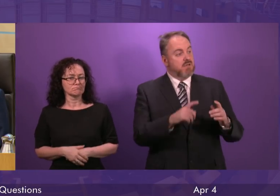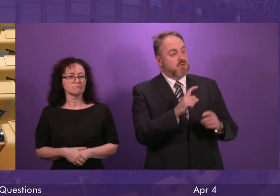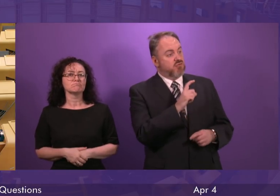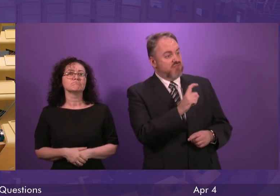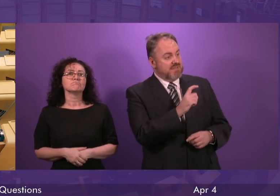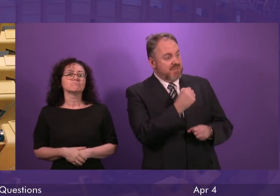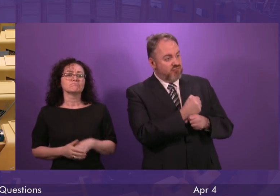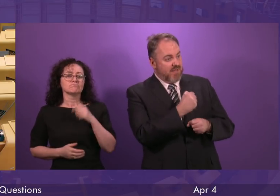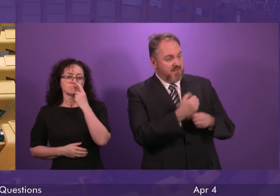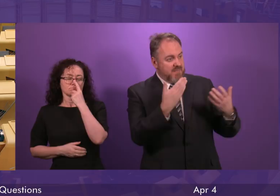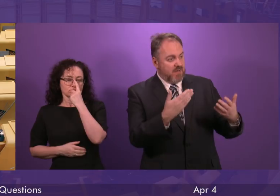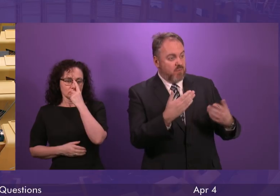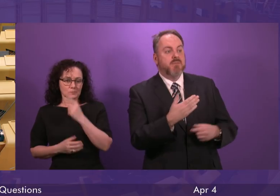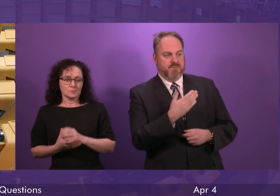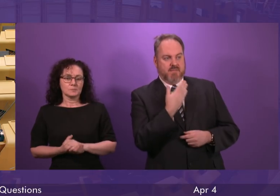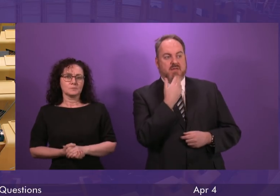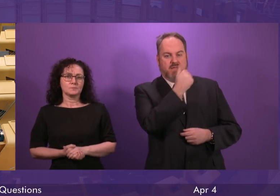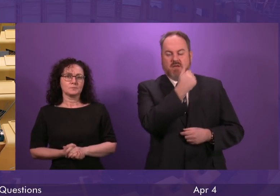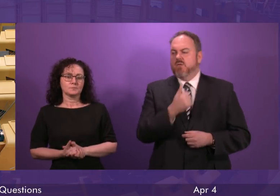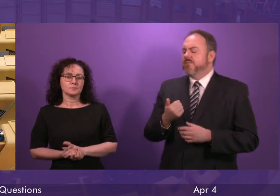Christine Grahame (Midlothian South, Tweeddale and Lauderdale) (SNP):